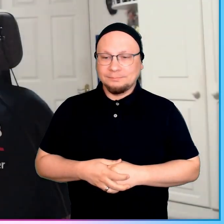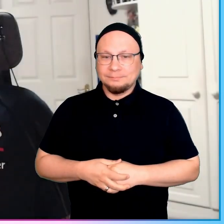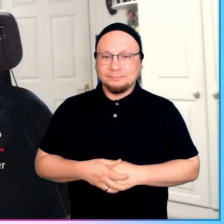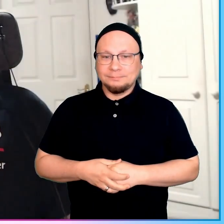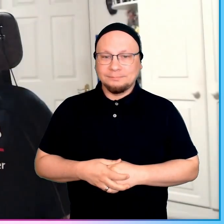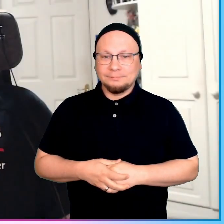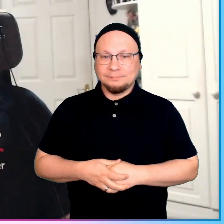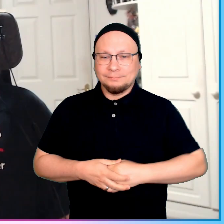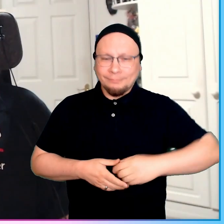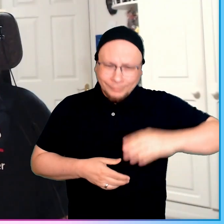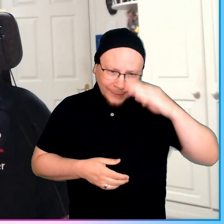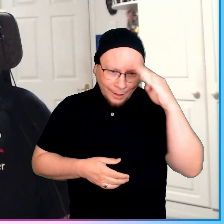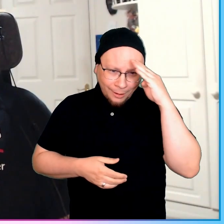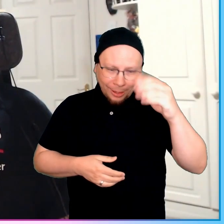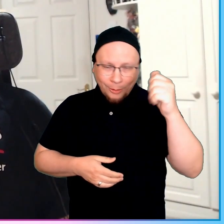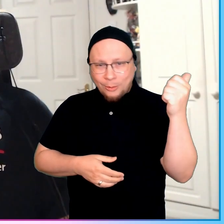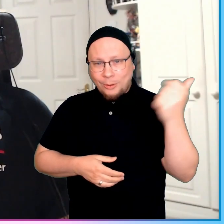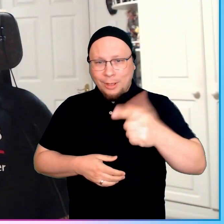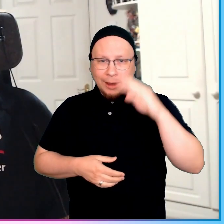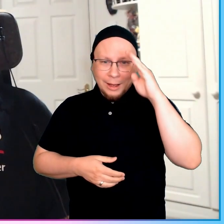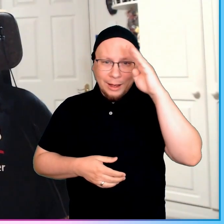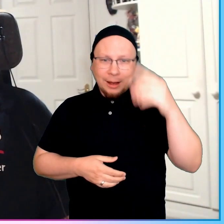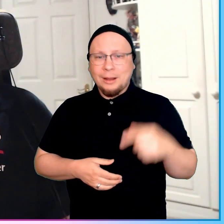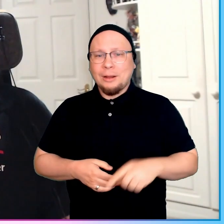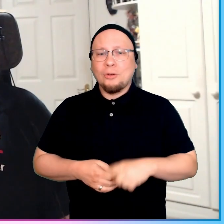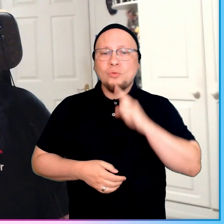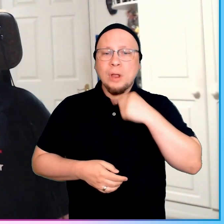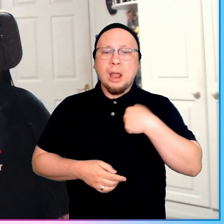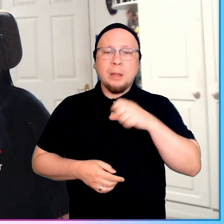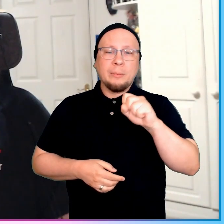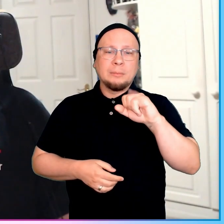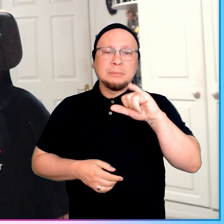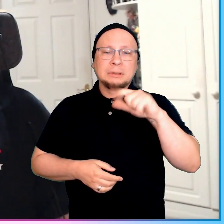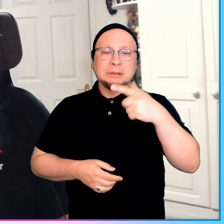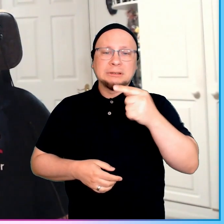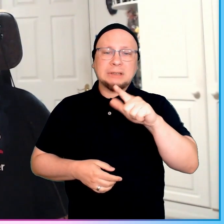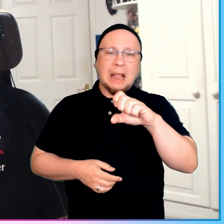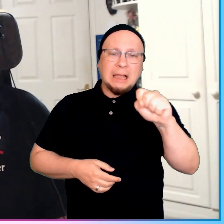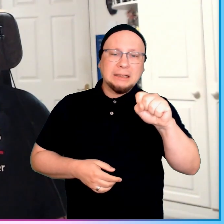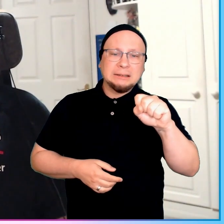Hello everyone. I am SightlessKombat. First off, thank you so much to the organisers